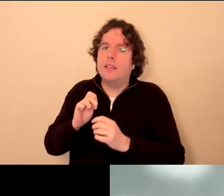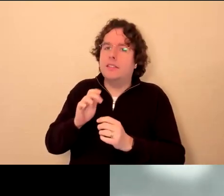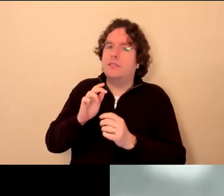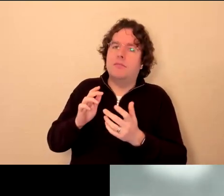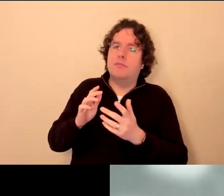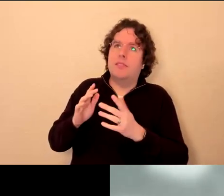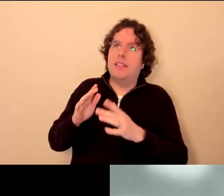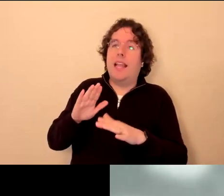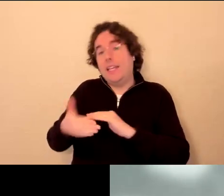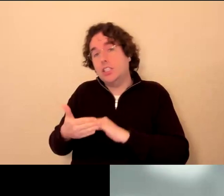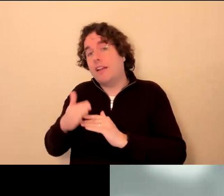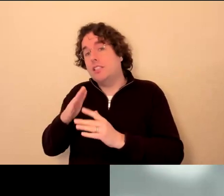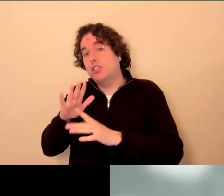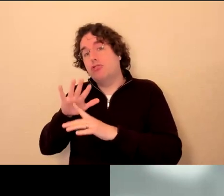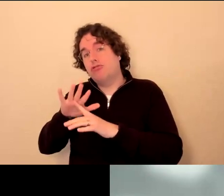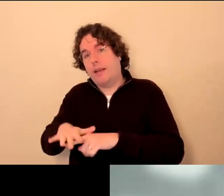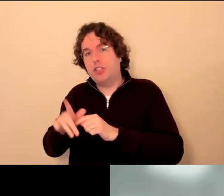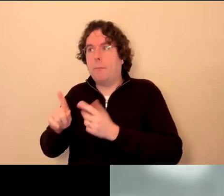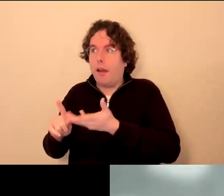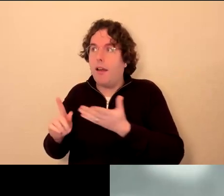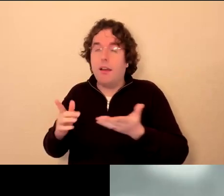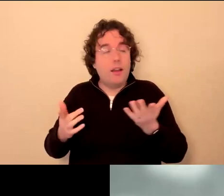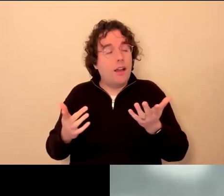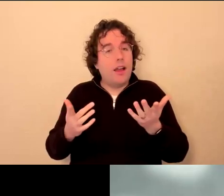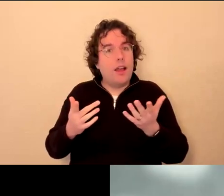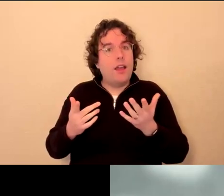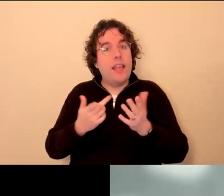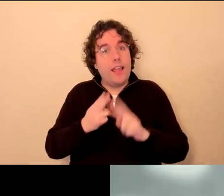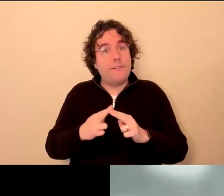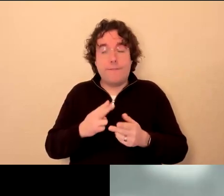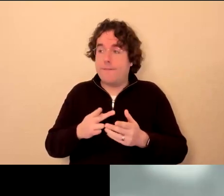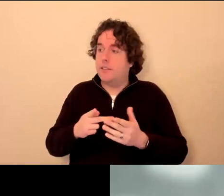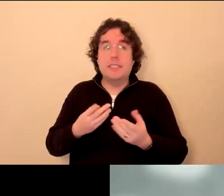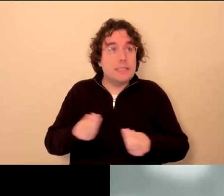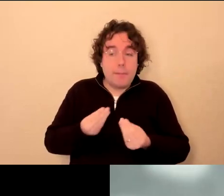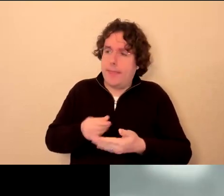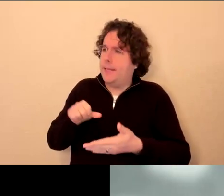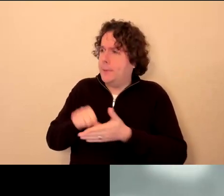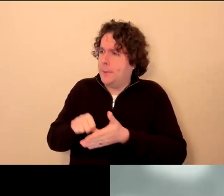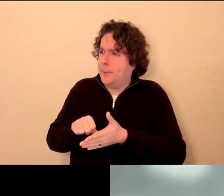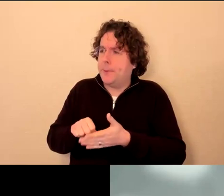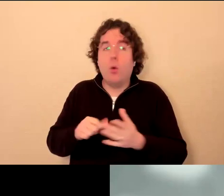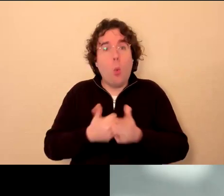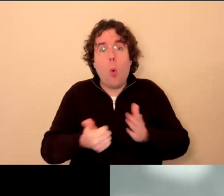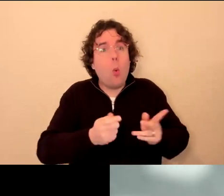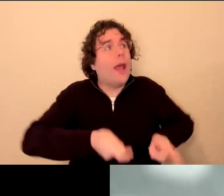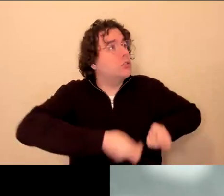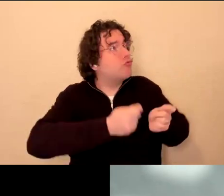Well, I think whenever you're running into a difficulty, always raise it. And I think as well, never, never underestimate the power of a polite email.